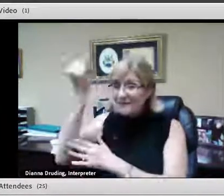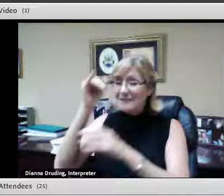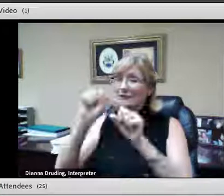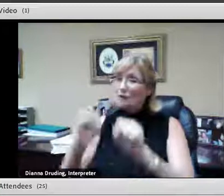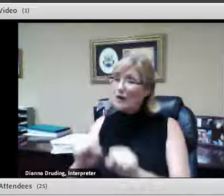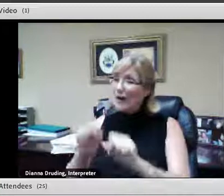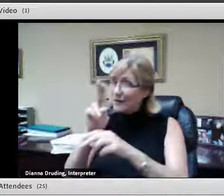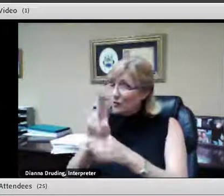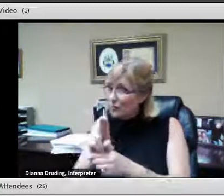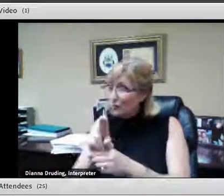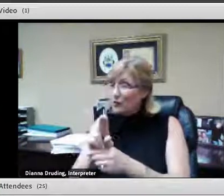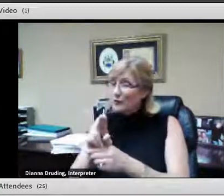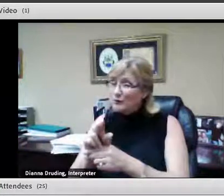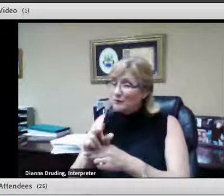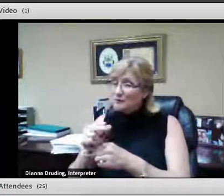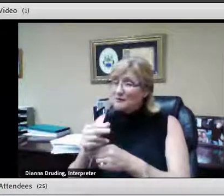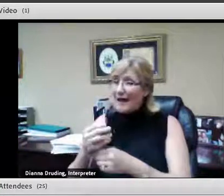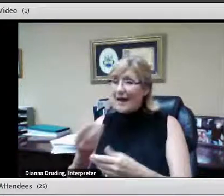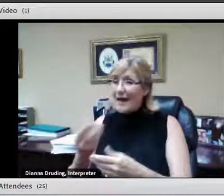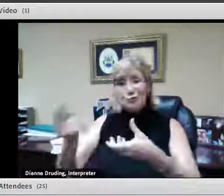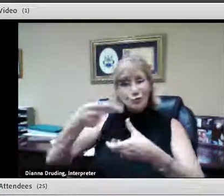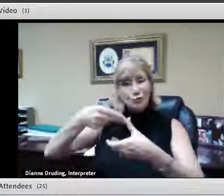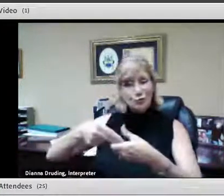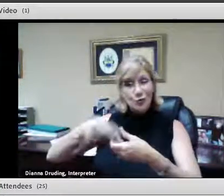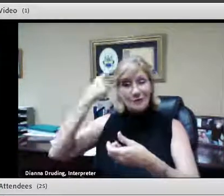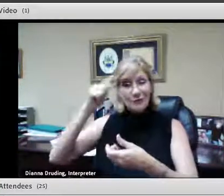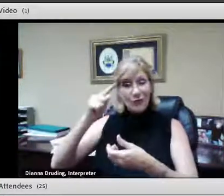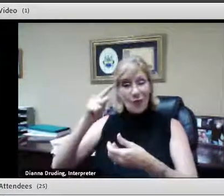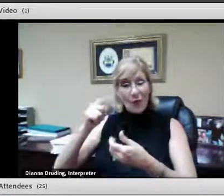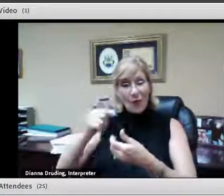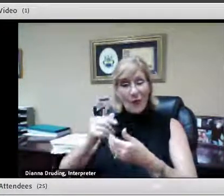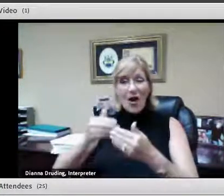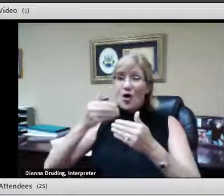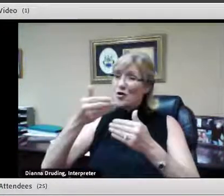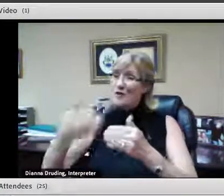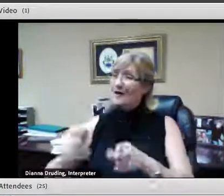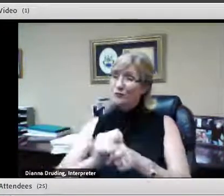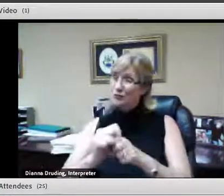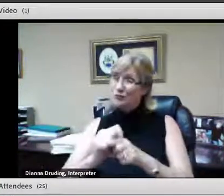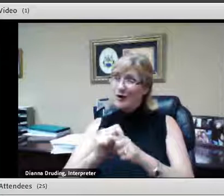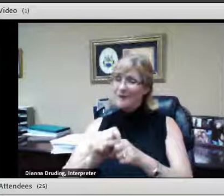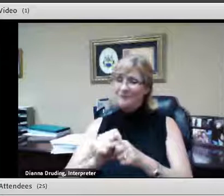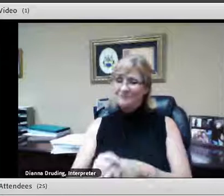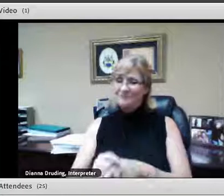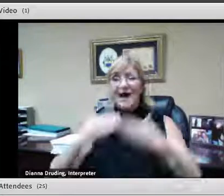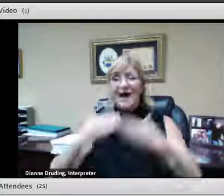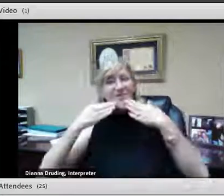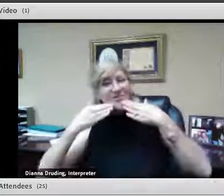and join us for our next training. Ryan: Thank you very much.